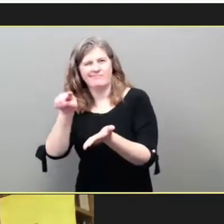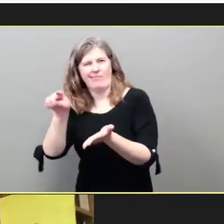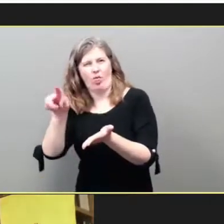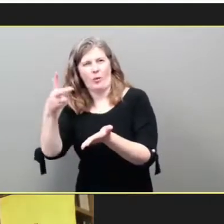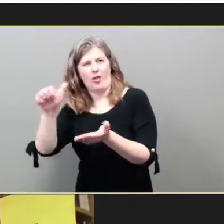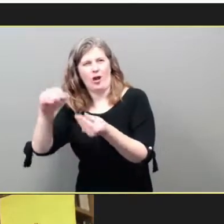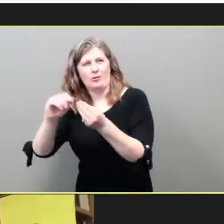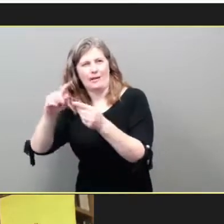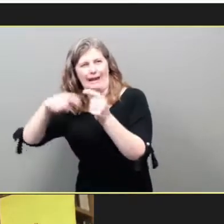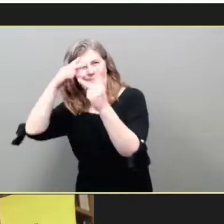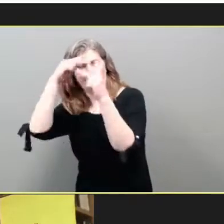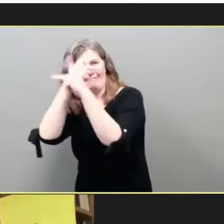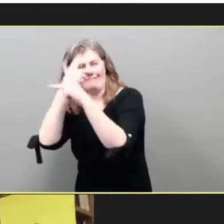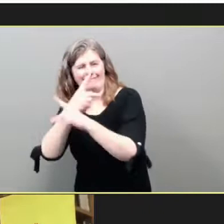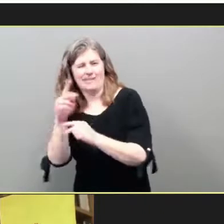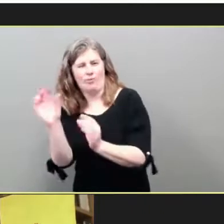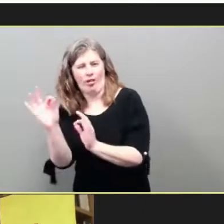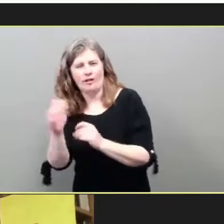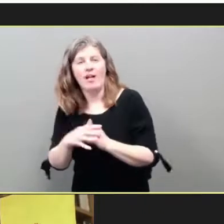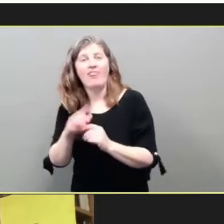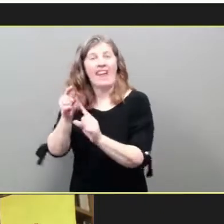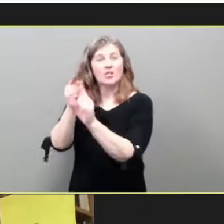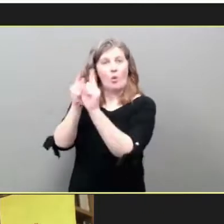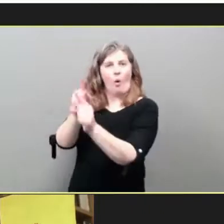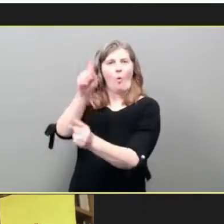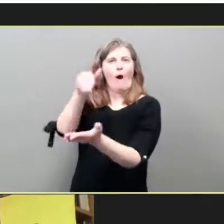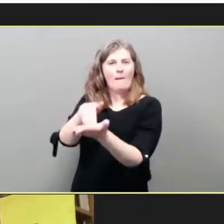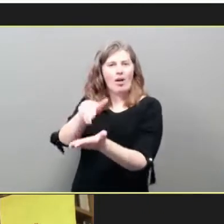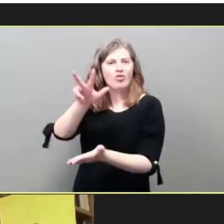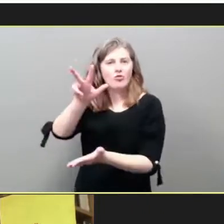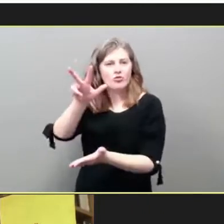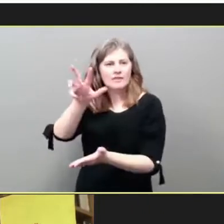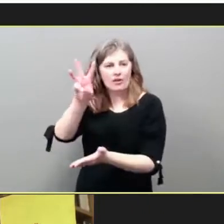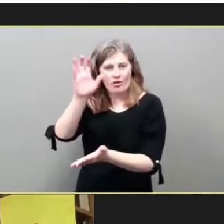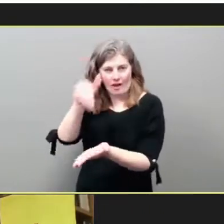head. So that's the target. The answer your questions. Yeah. If everybody gets